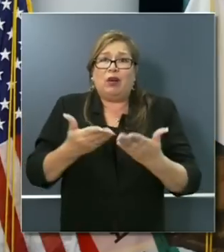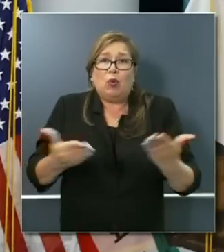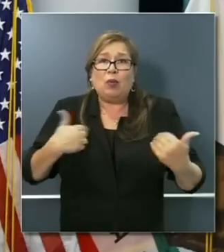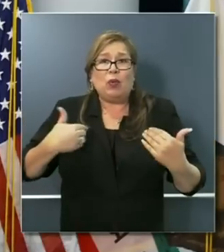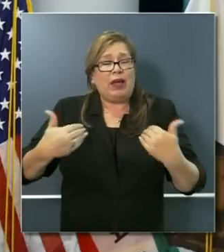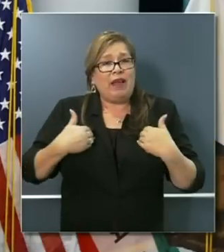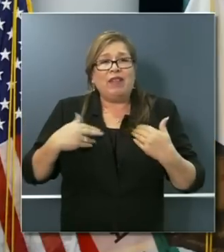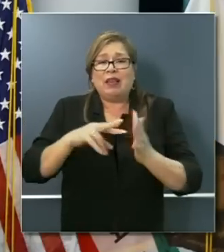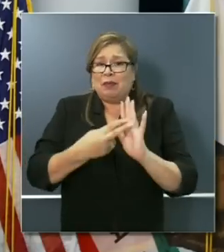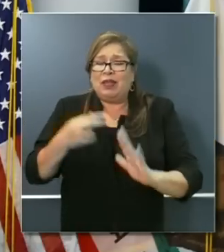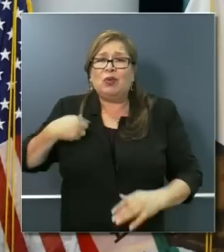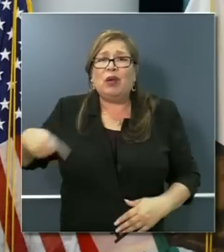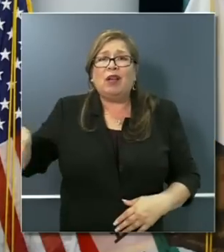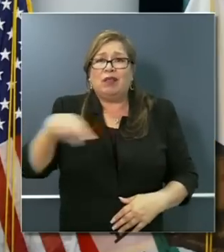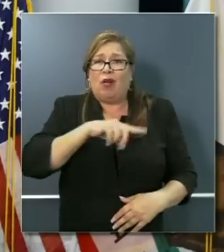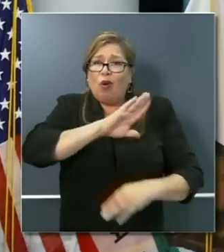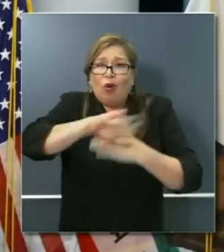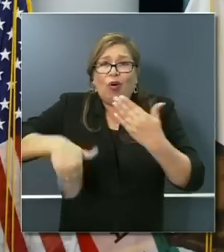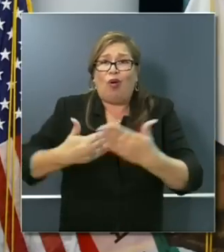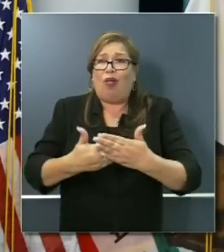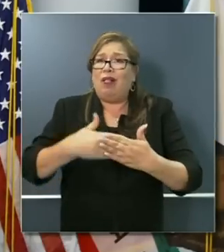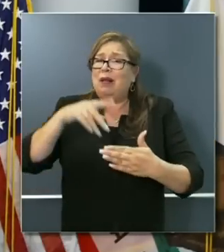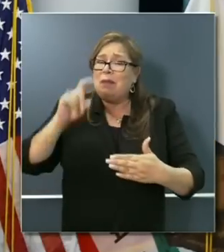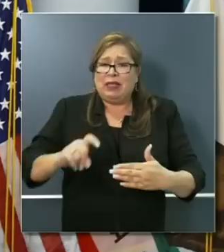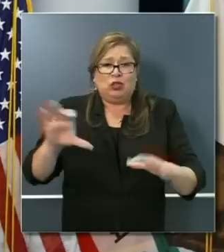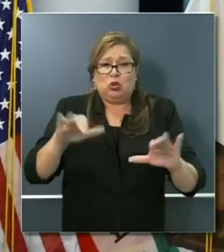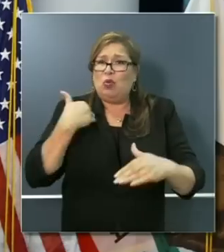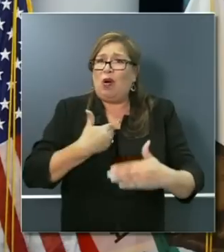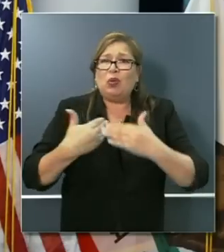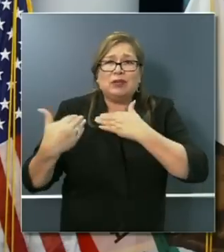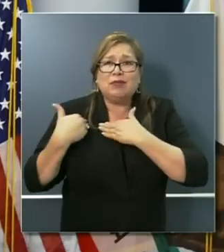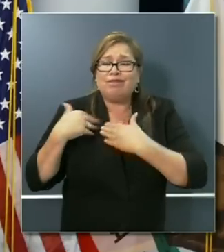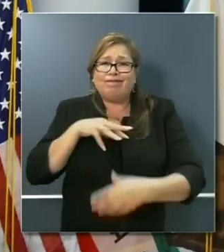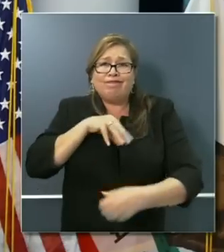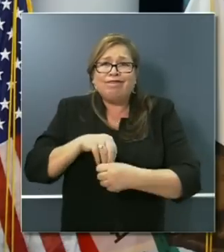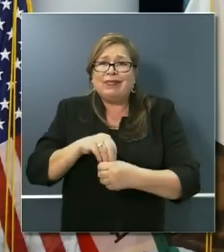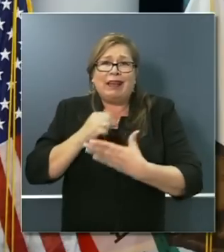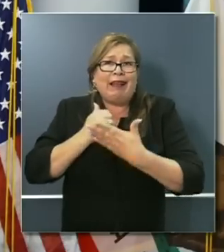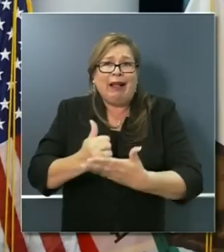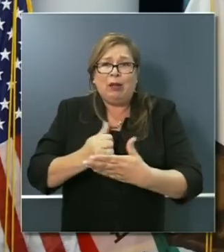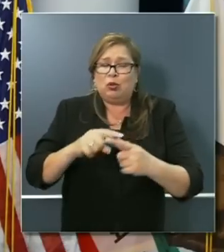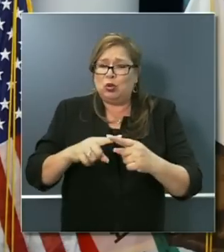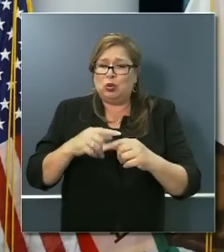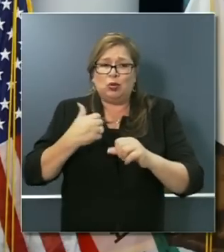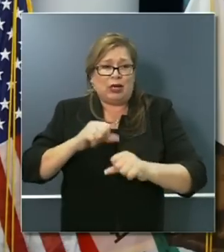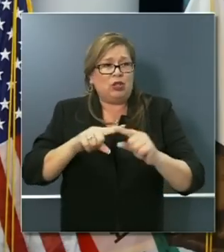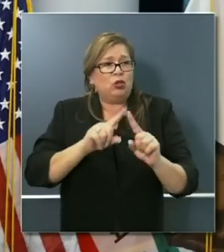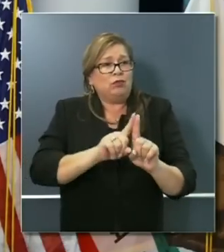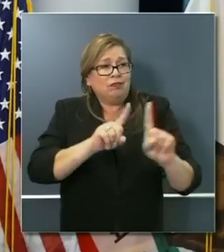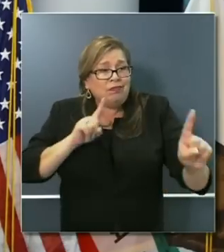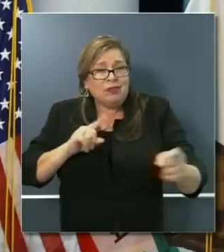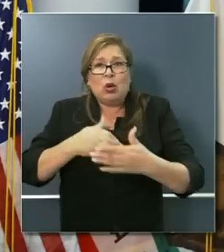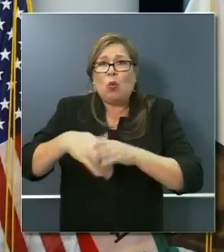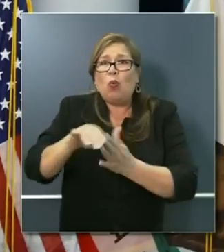EXCEED THE MODEL AND WE COULD CROSS THIS SURGE LINE SOONER. WE NEED TO DO EVERYTHING IN OUR